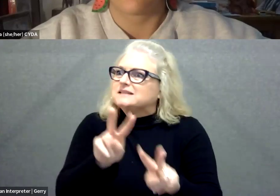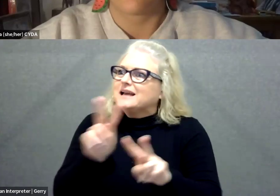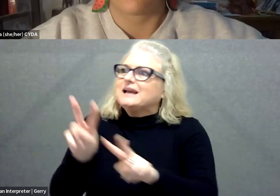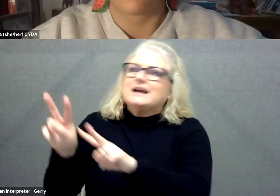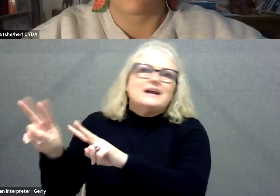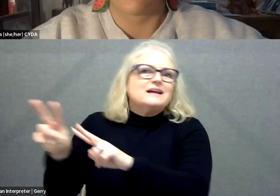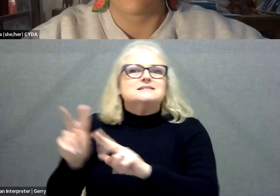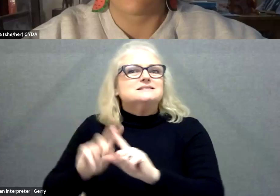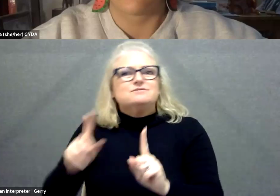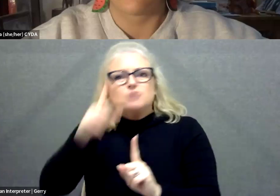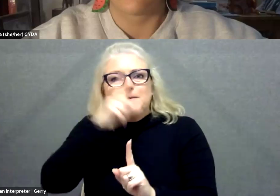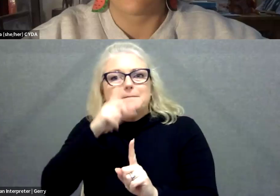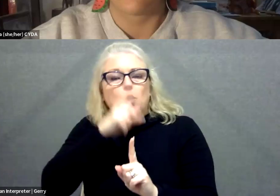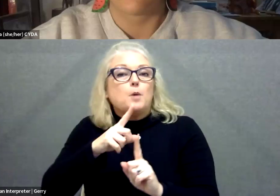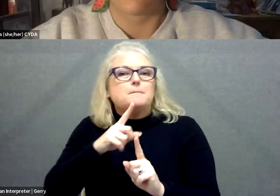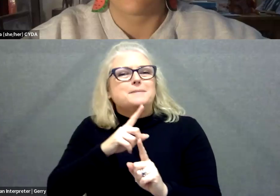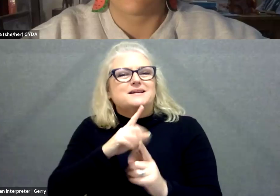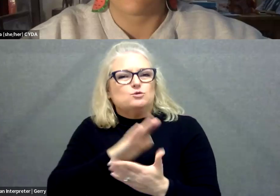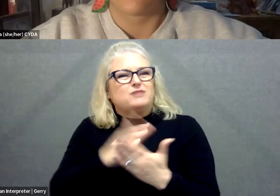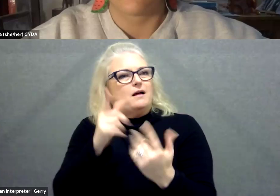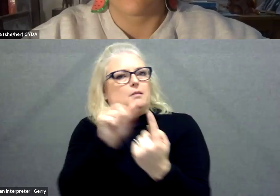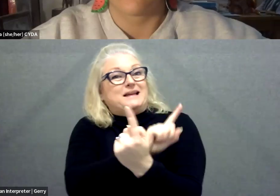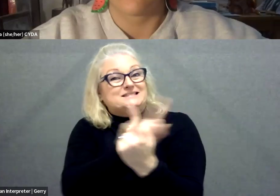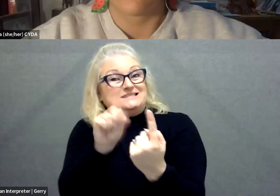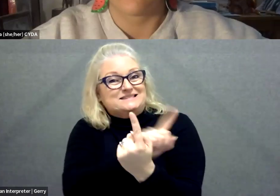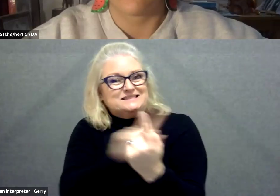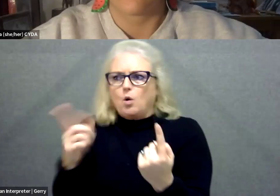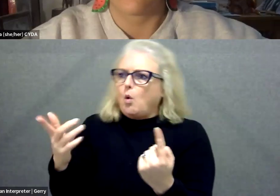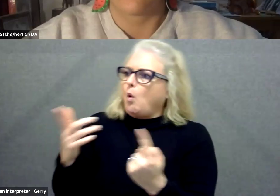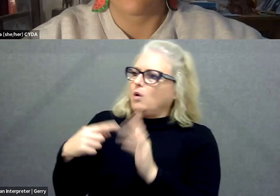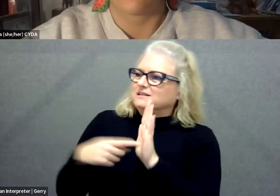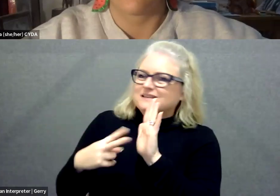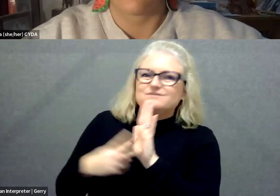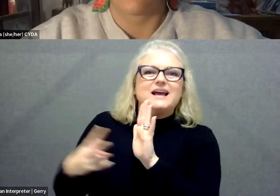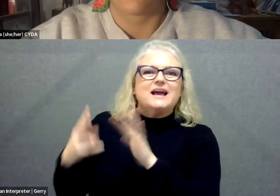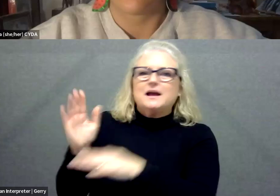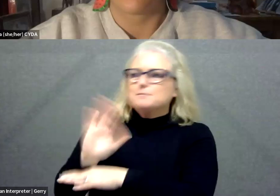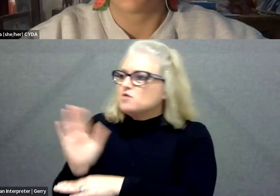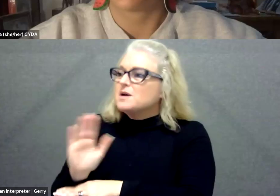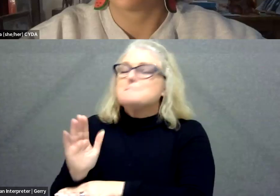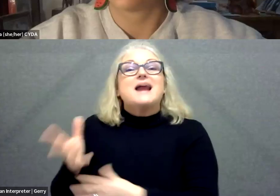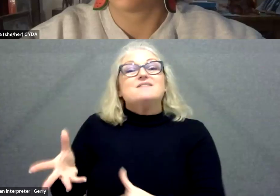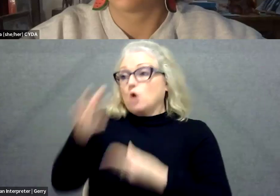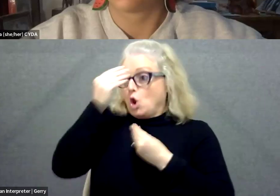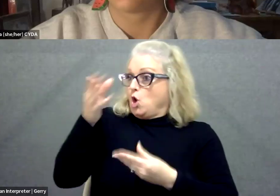through media are likely to carry those positive attitudes into adulthood as well. So overall it